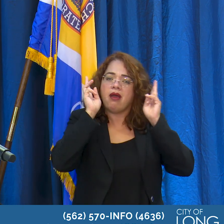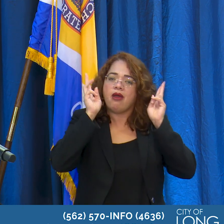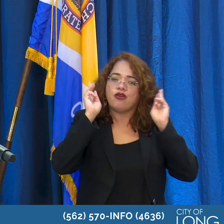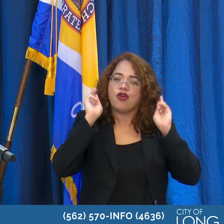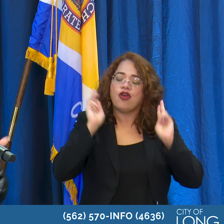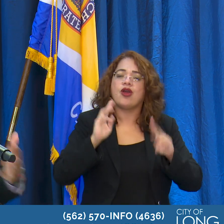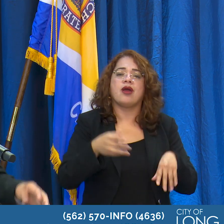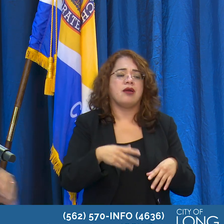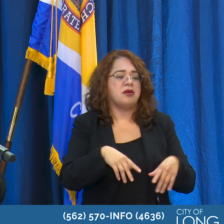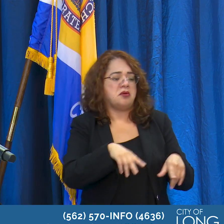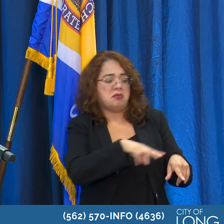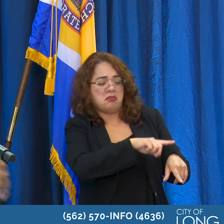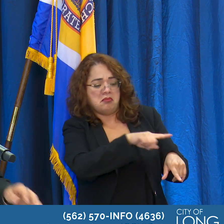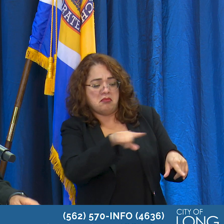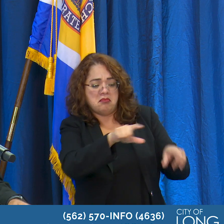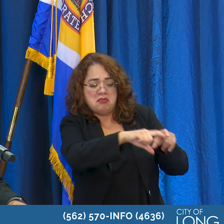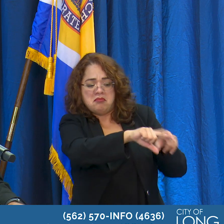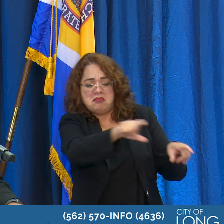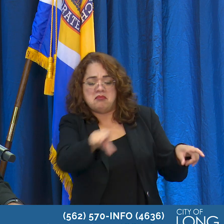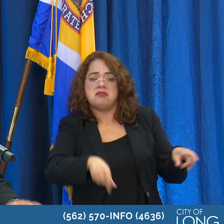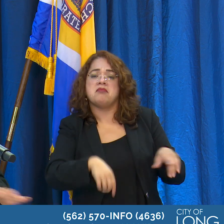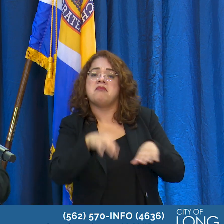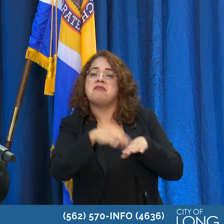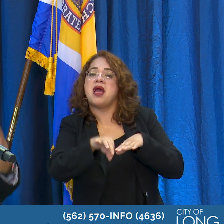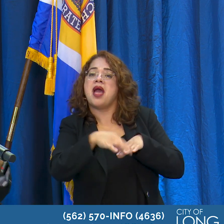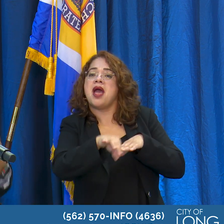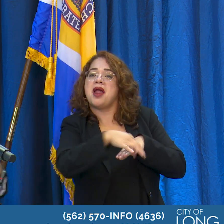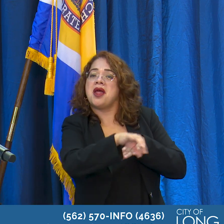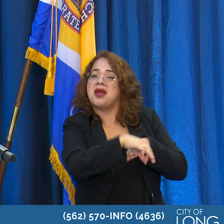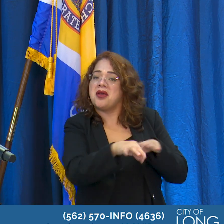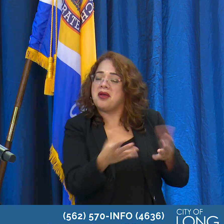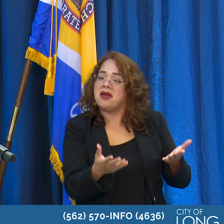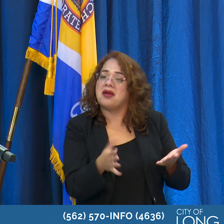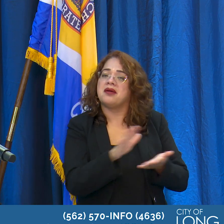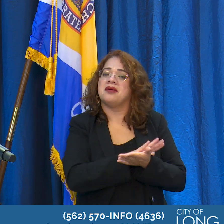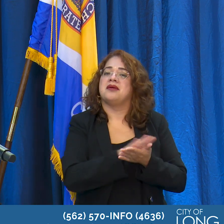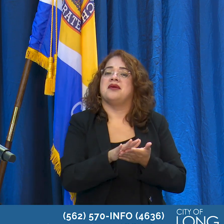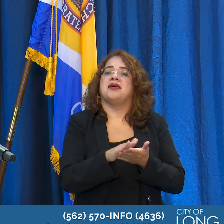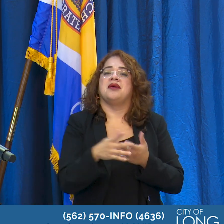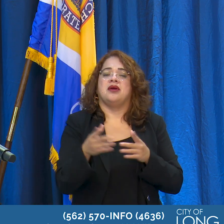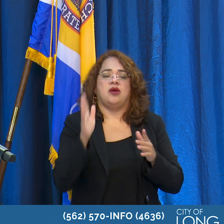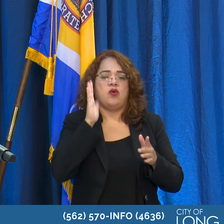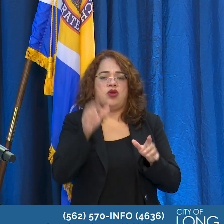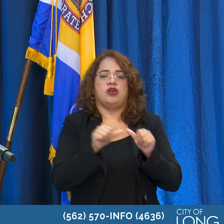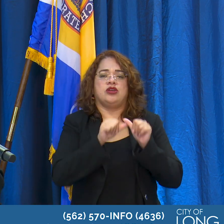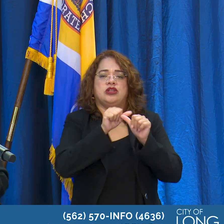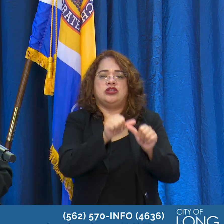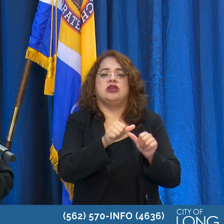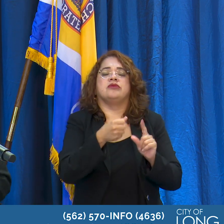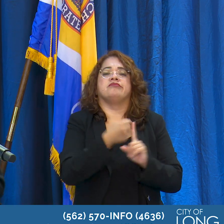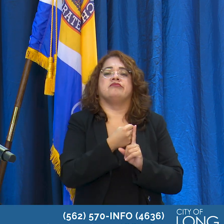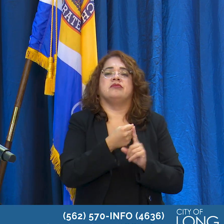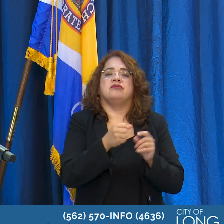manicures, which are allowed under the state now, and so these continue to expand and we will continue to support them.